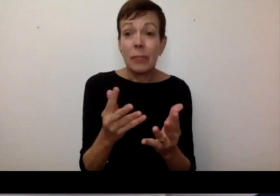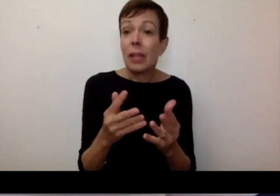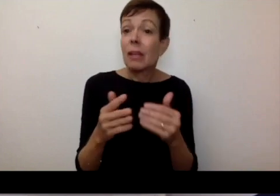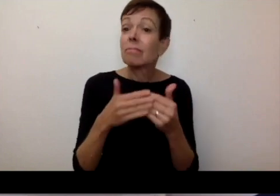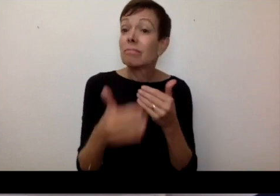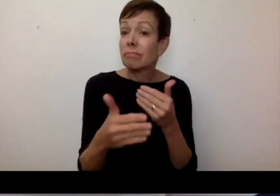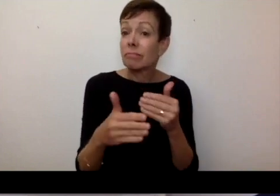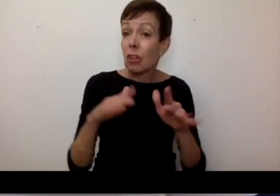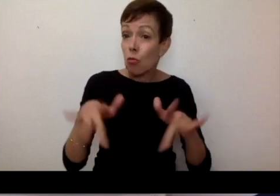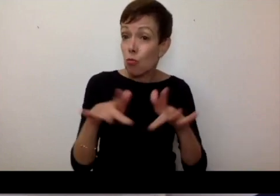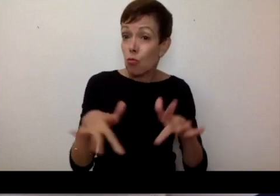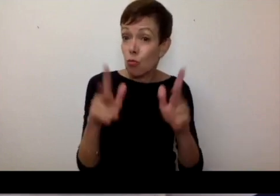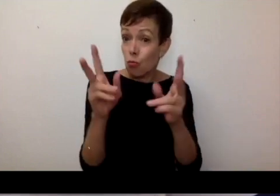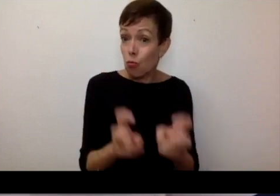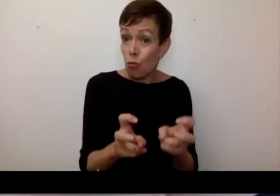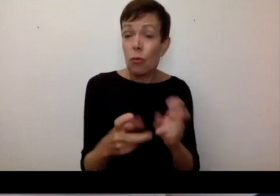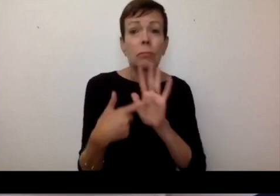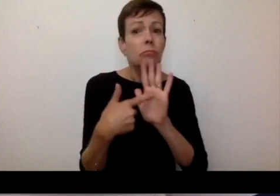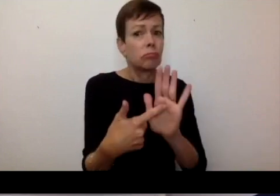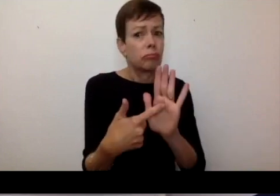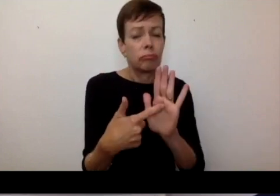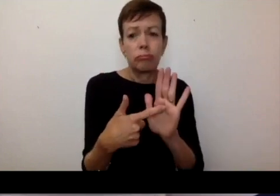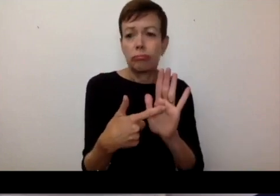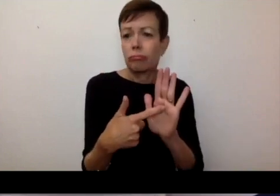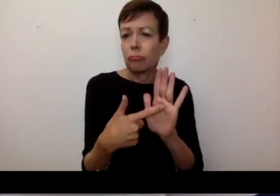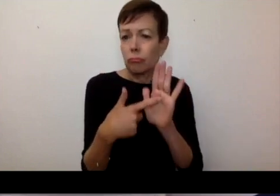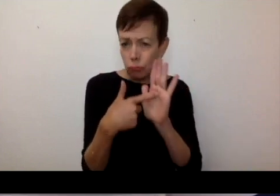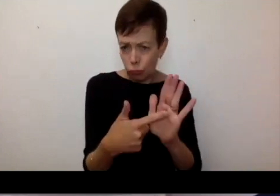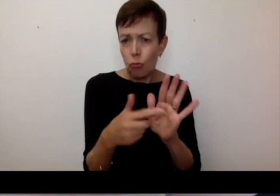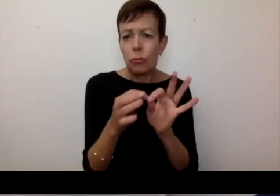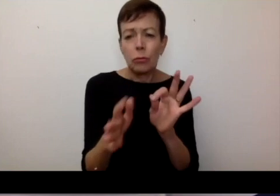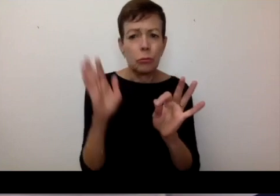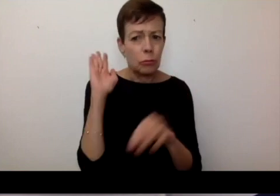will feature full asl for the entire video so again we do apologize for that